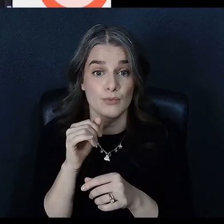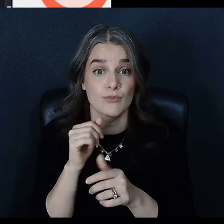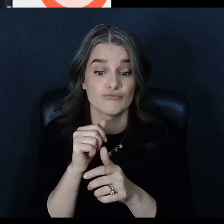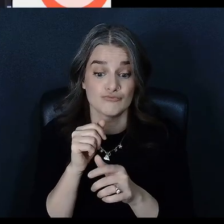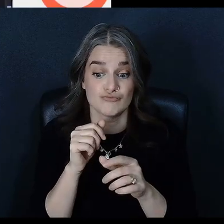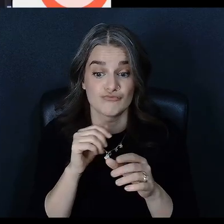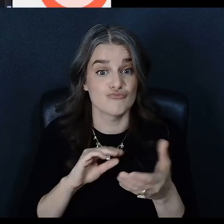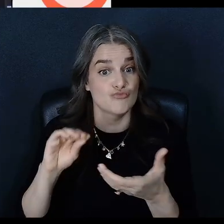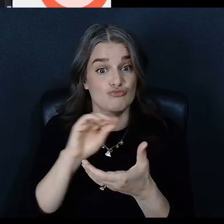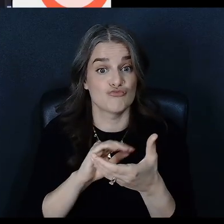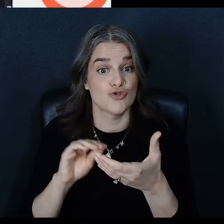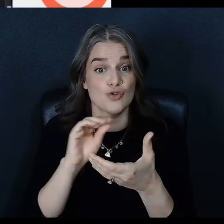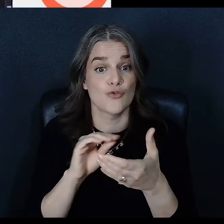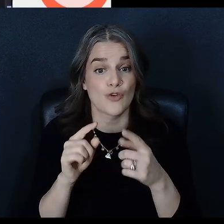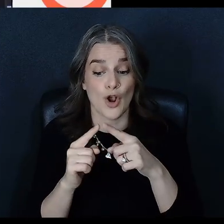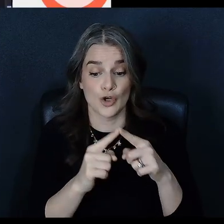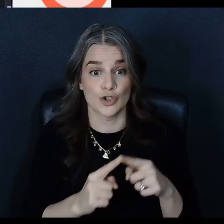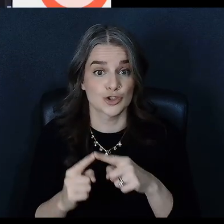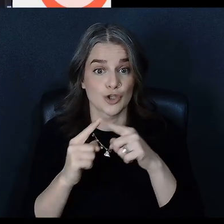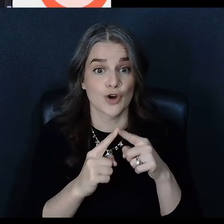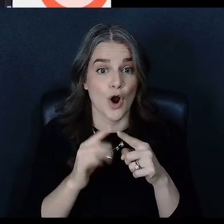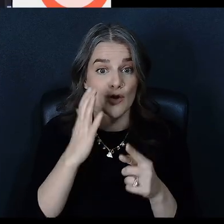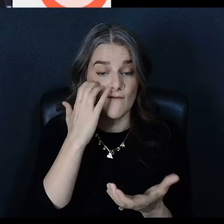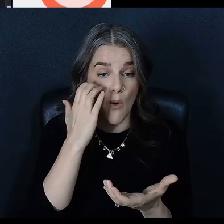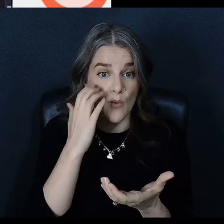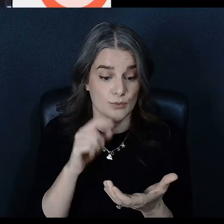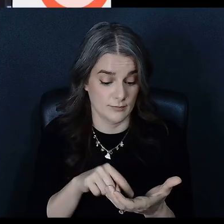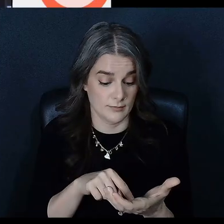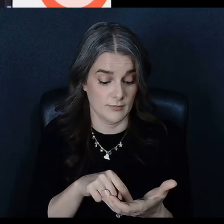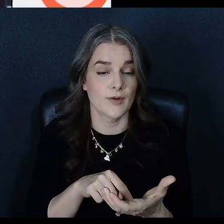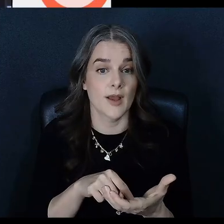Then when you stay still, a box will pop up and give you some options that you